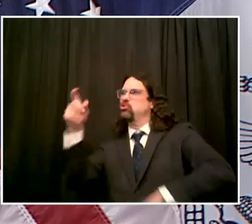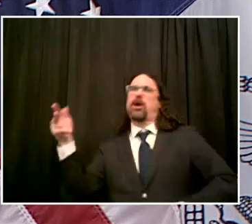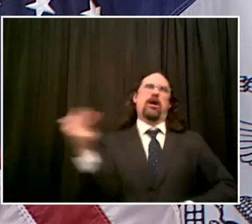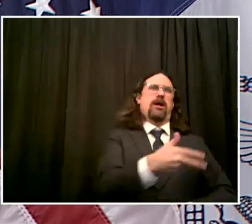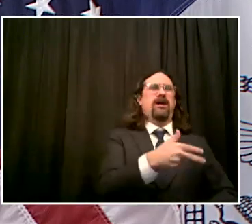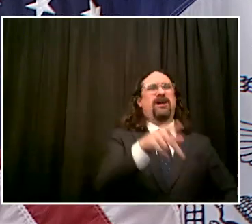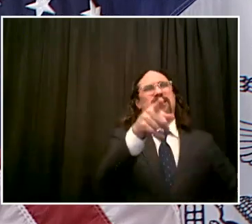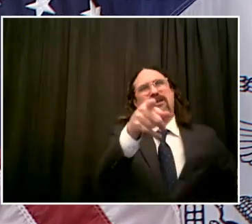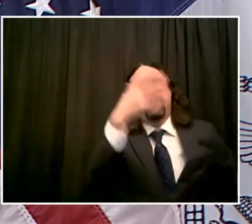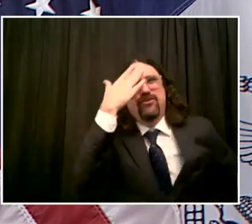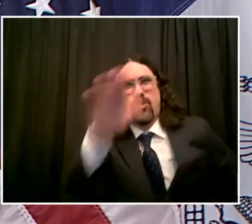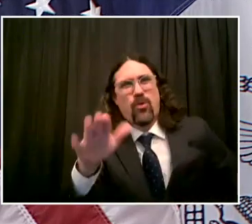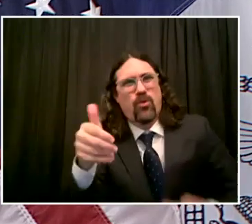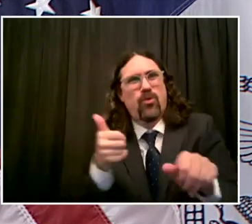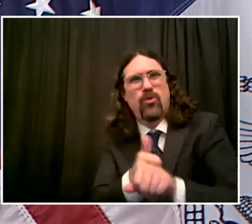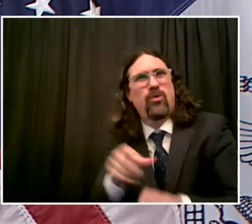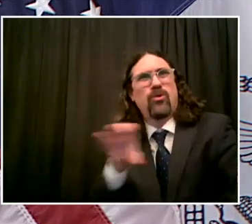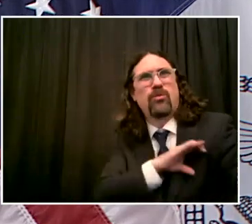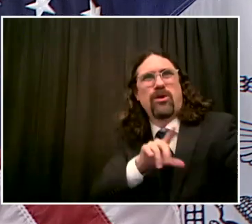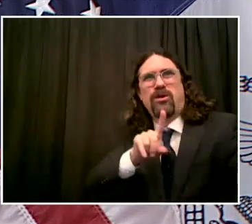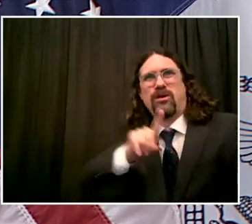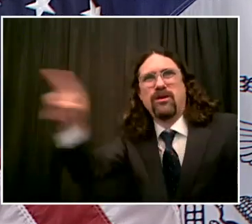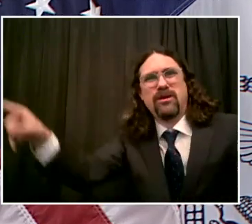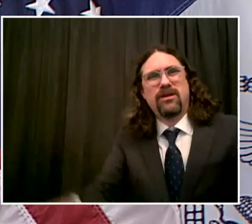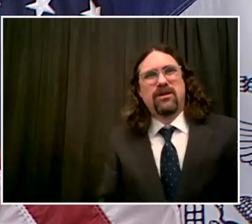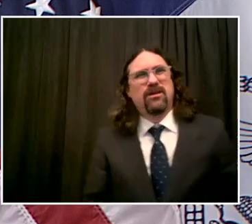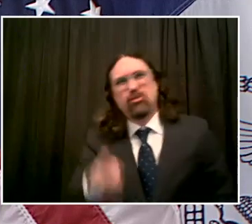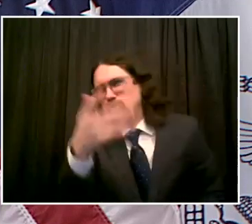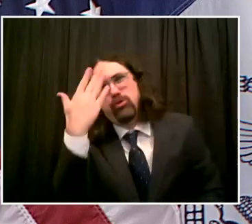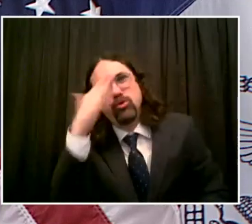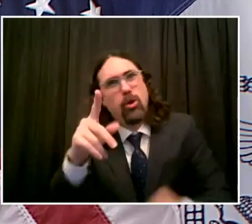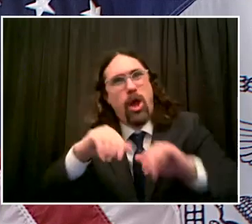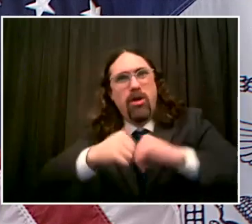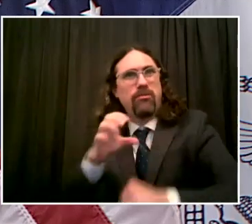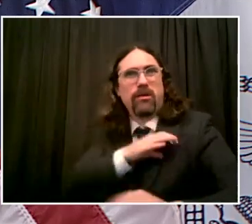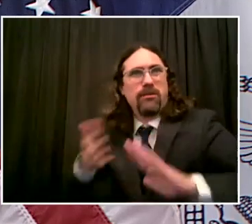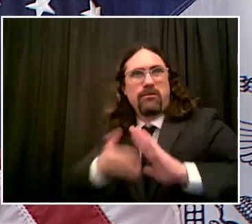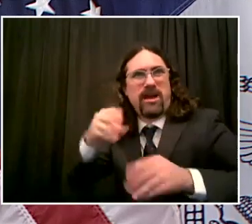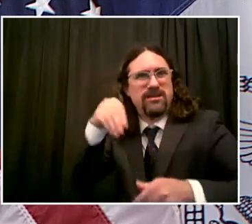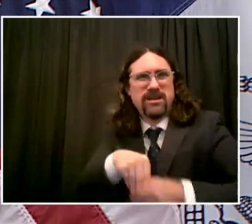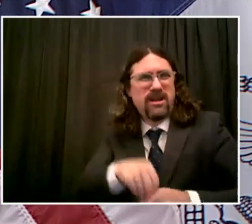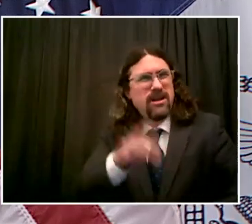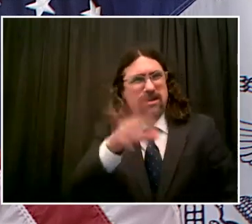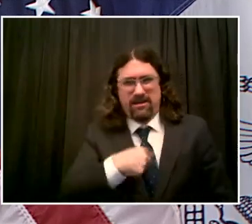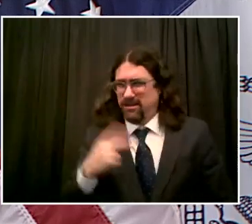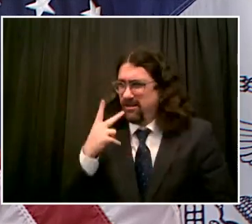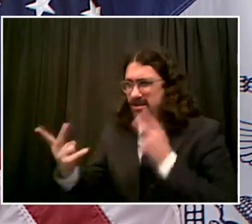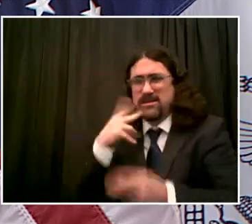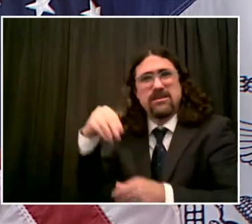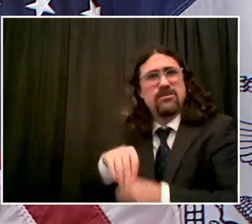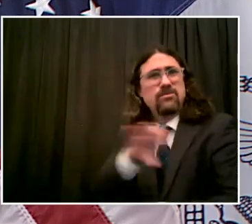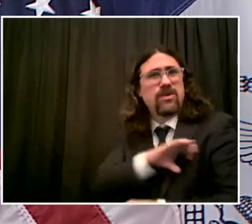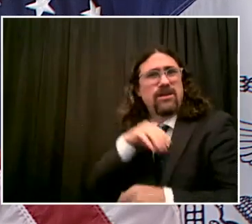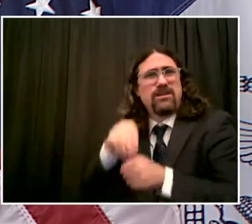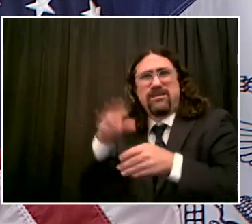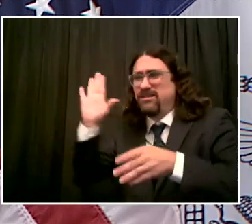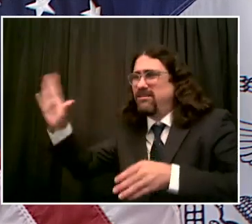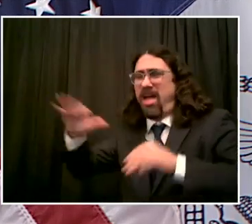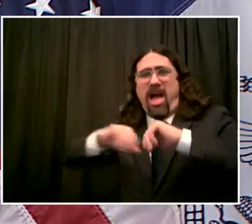YOU HAVE LOOTERS POLICE WILL